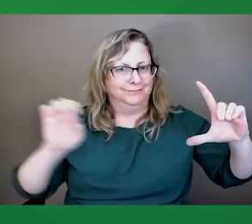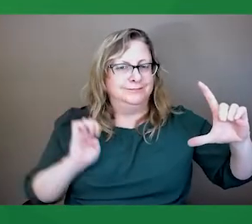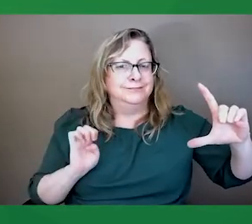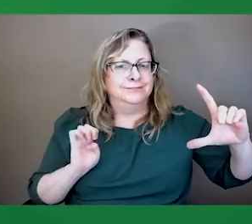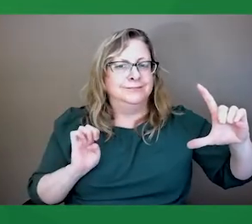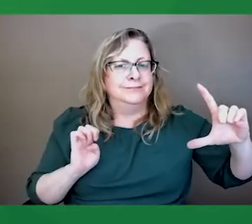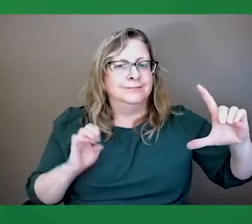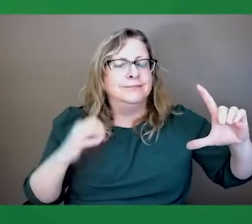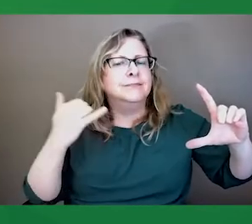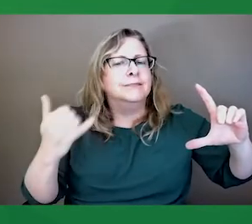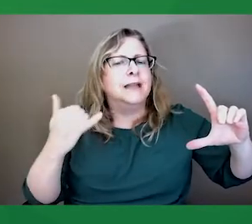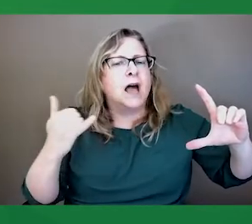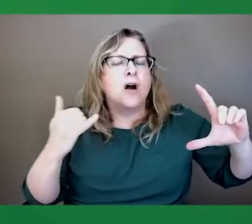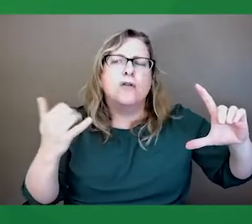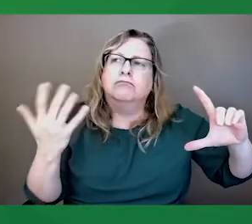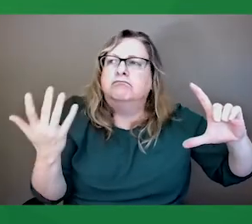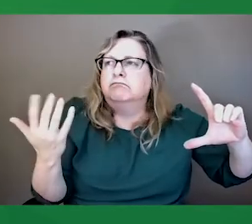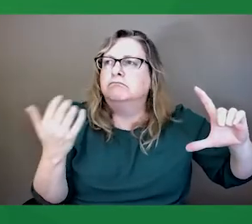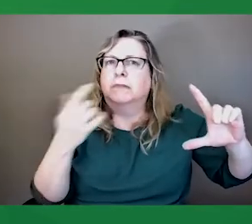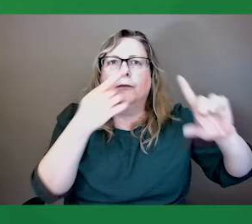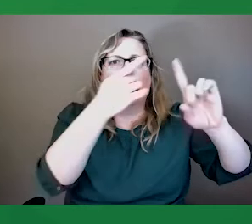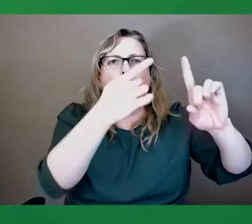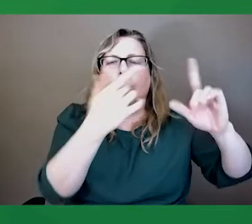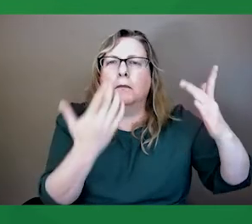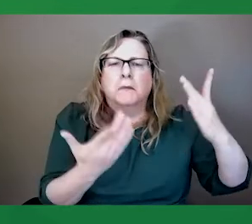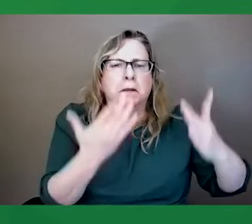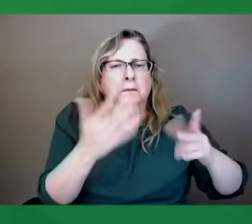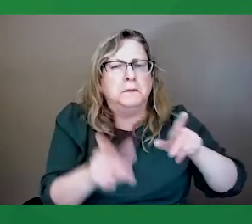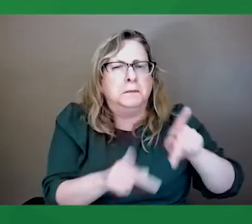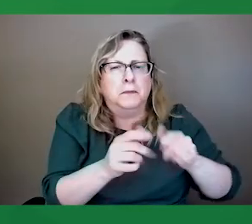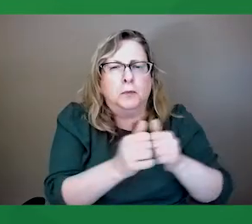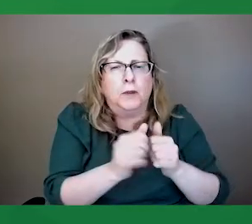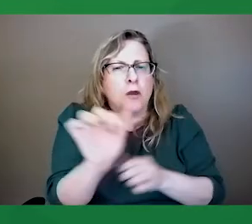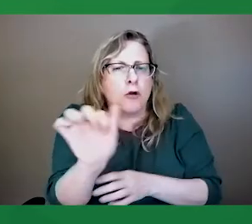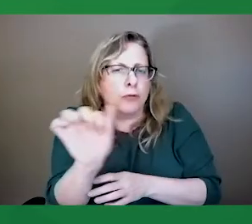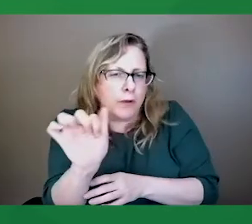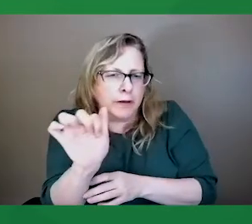From there we went to, from arthritis, let's say,